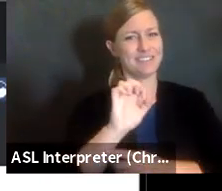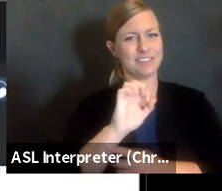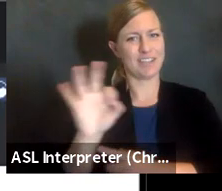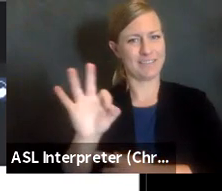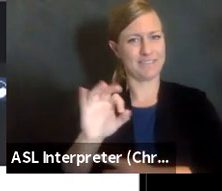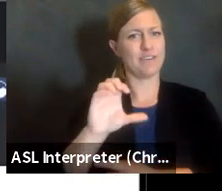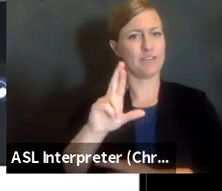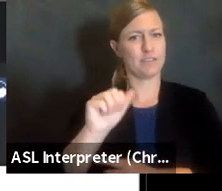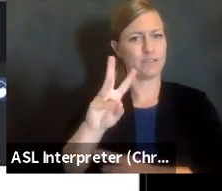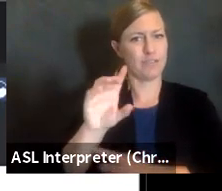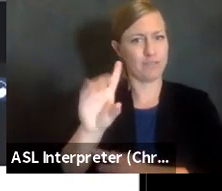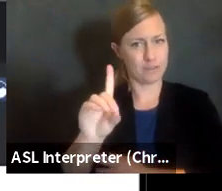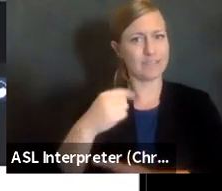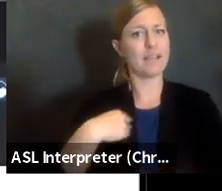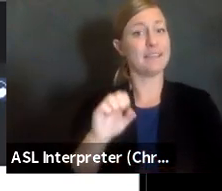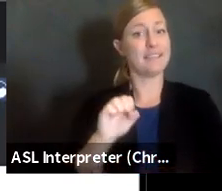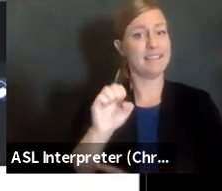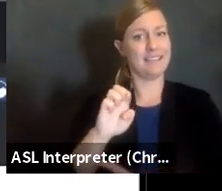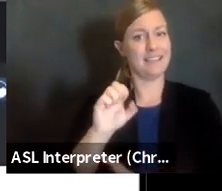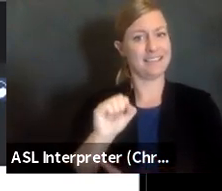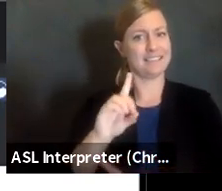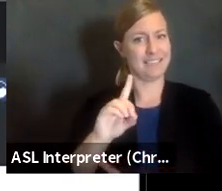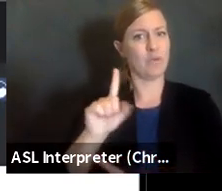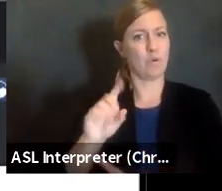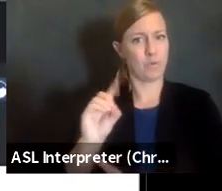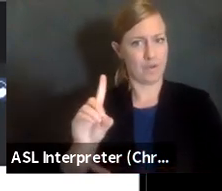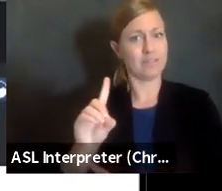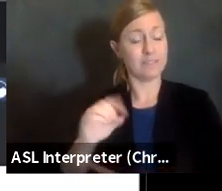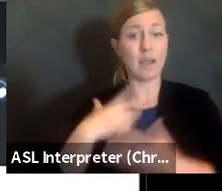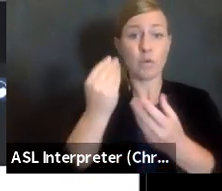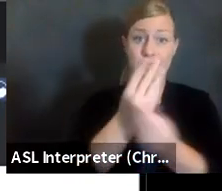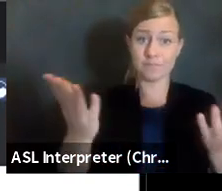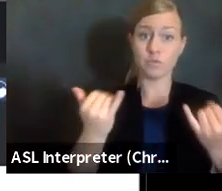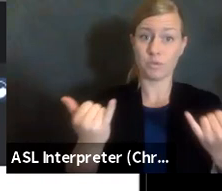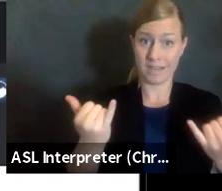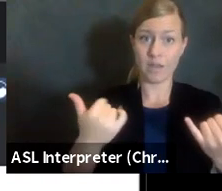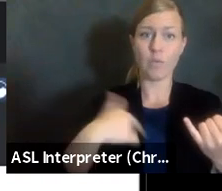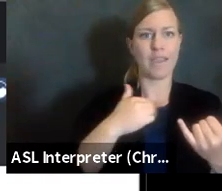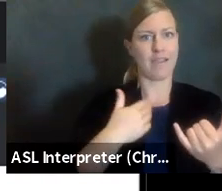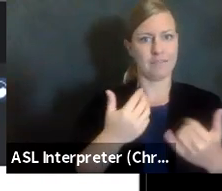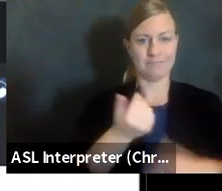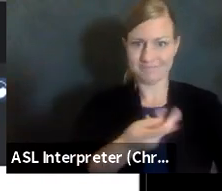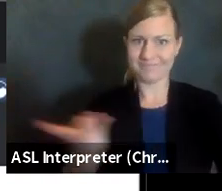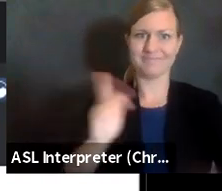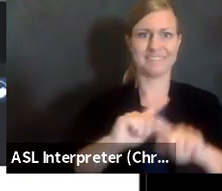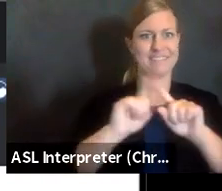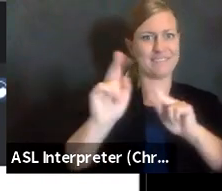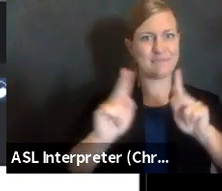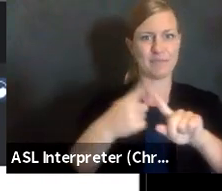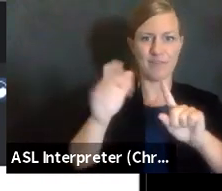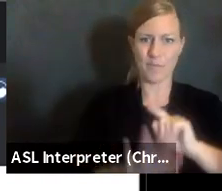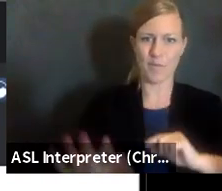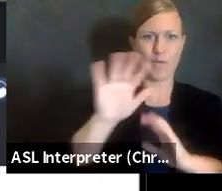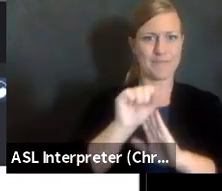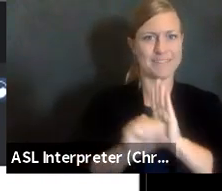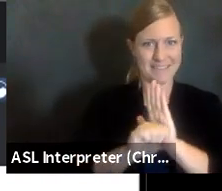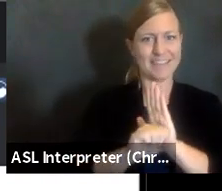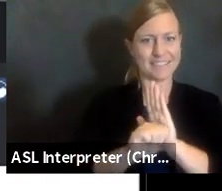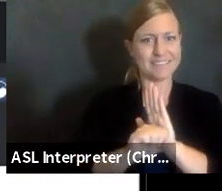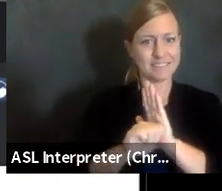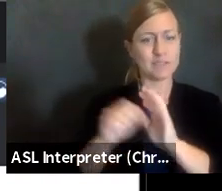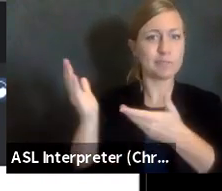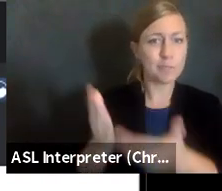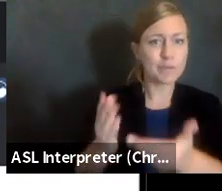ESD 101 - Jeff Crawford: I'm at ESD 101, and wanted to let you know that today we have a host of individuals across the state who are bringing together background information for you.